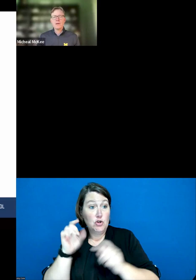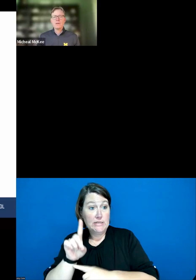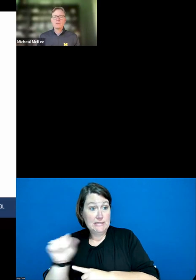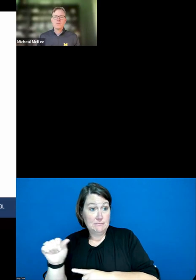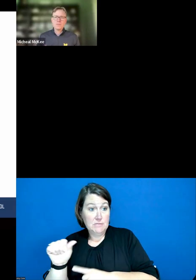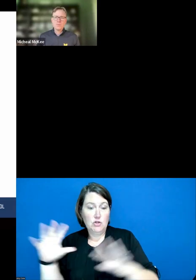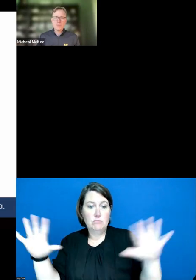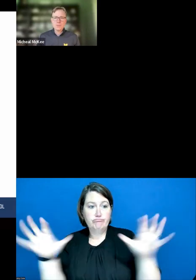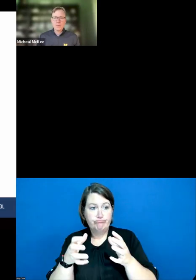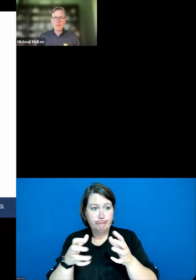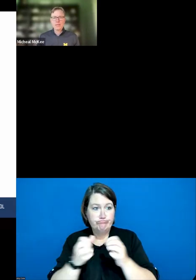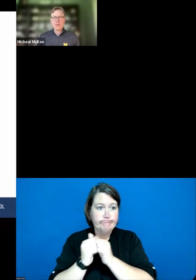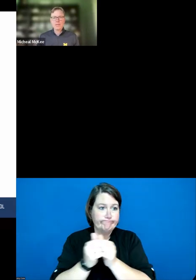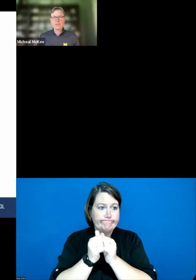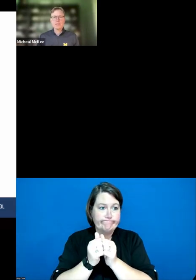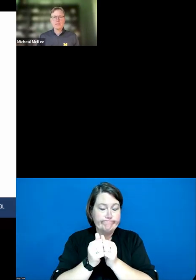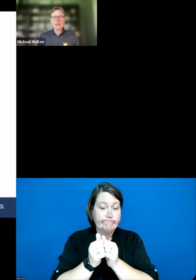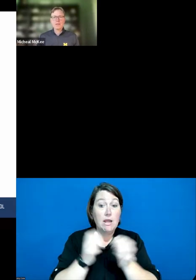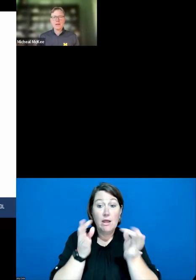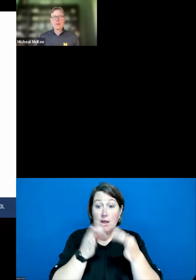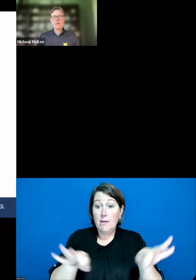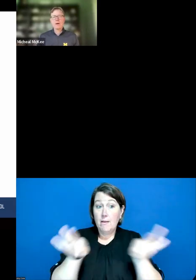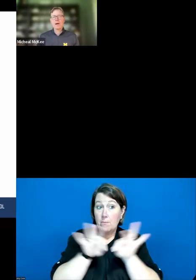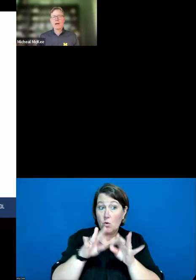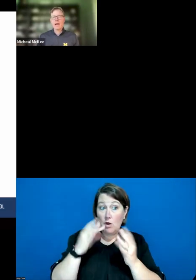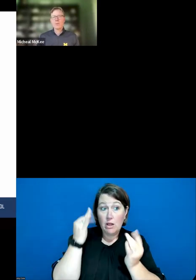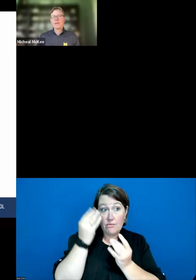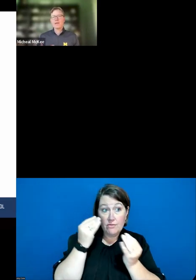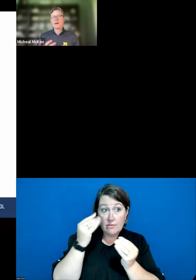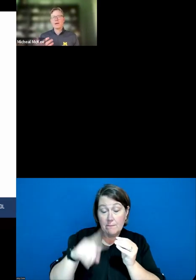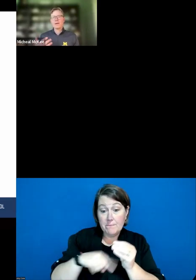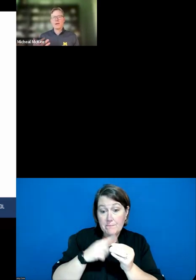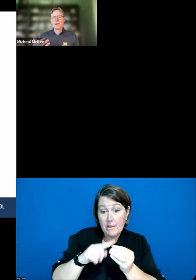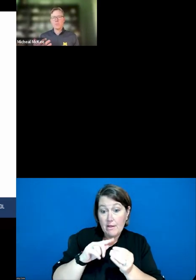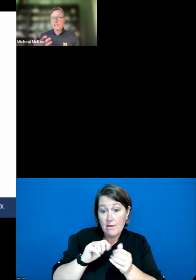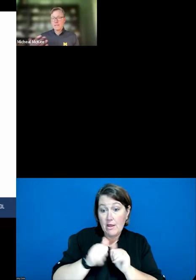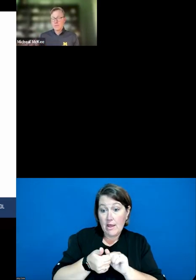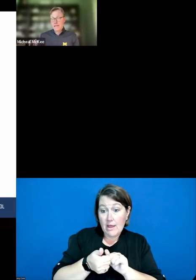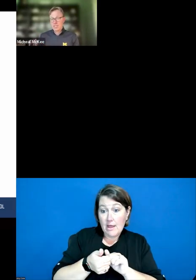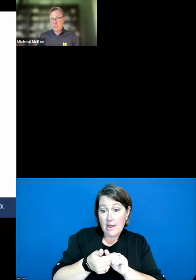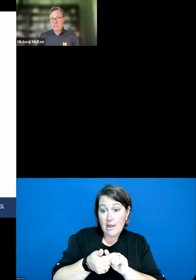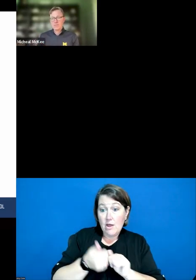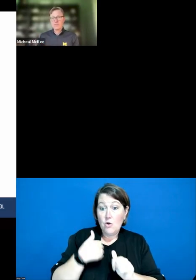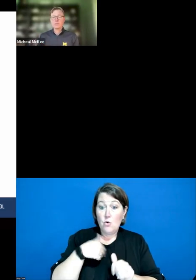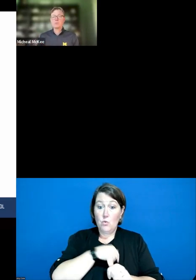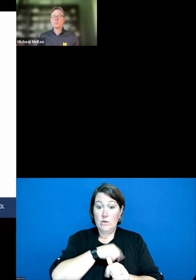So it's really important that we need to think about how we need to engage these individuals,